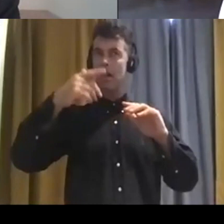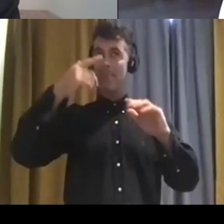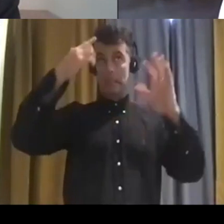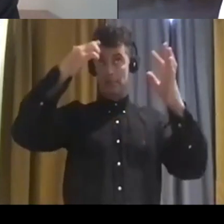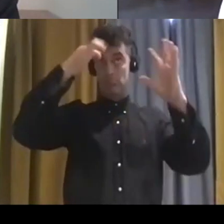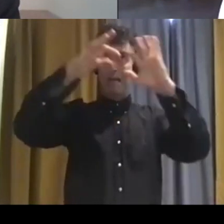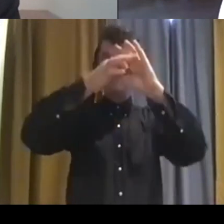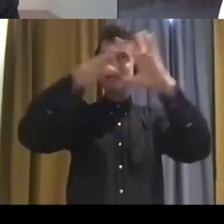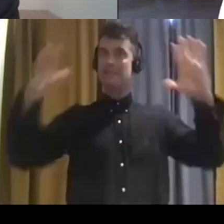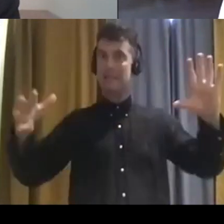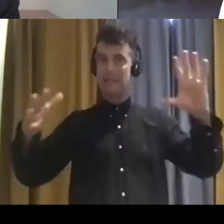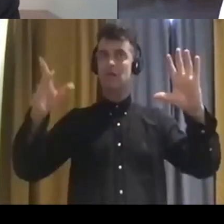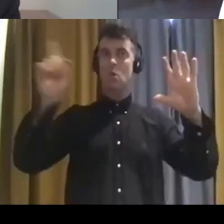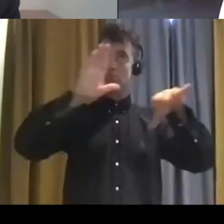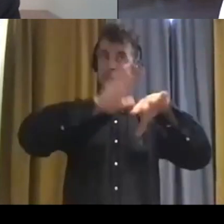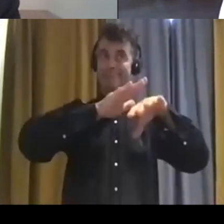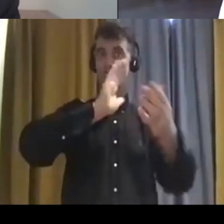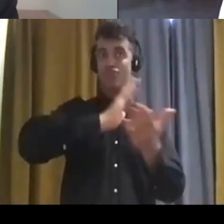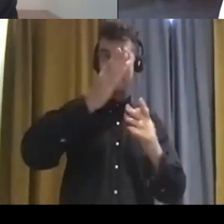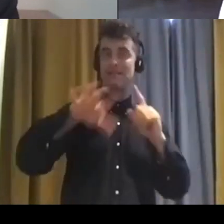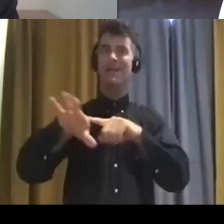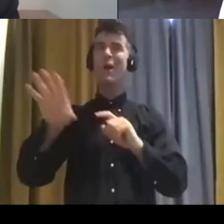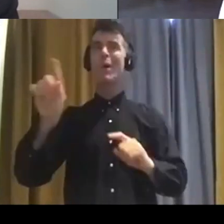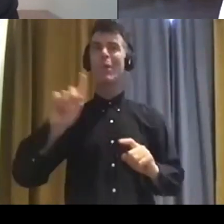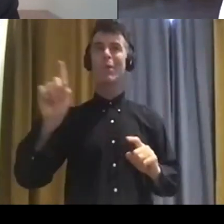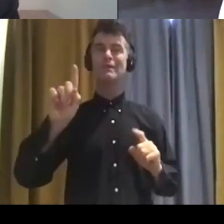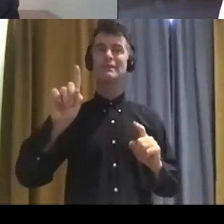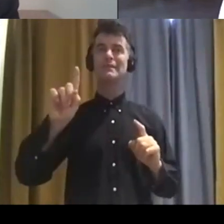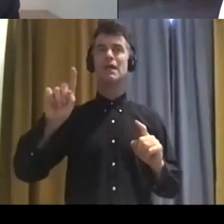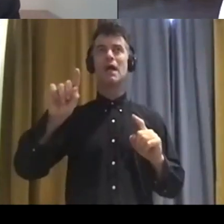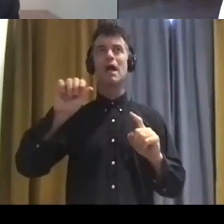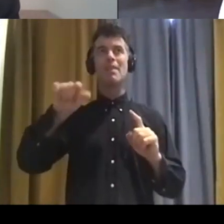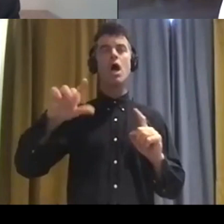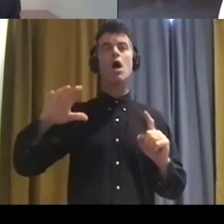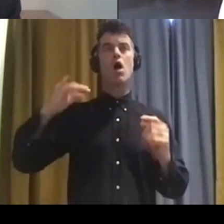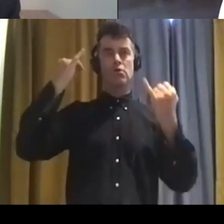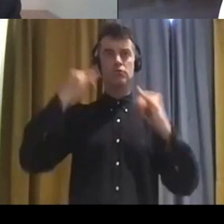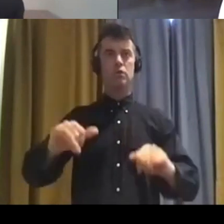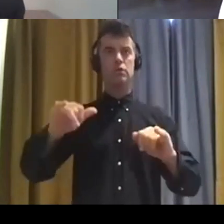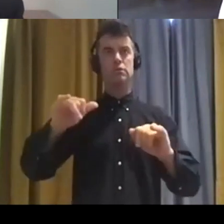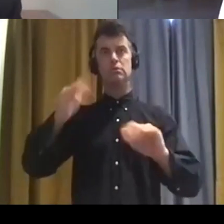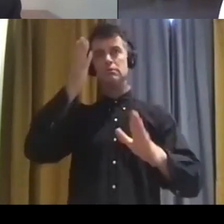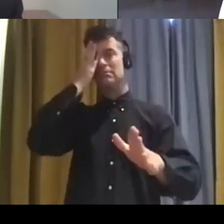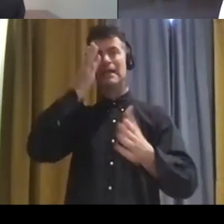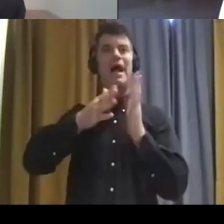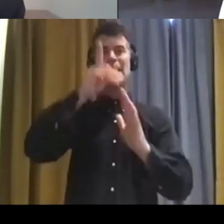is reality versus what is the preconceptions of how you can generate returns and there's